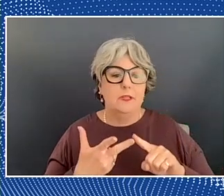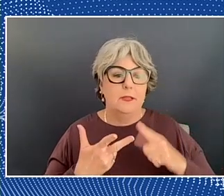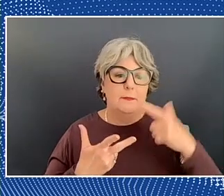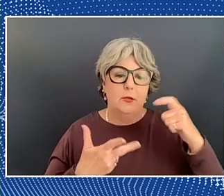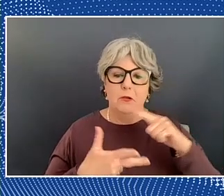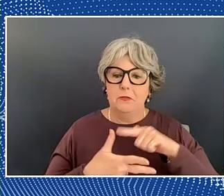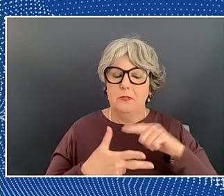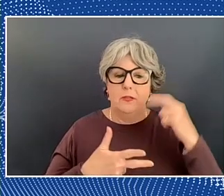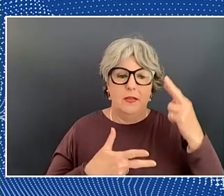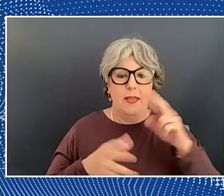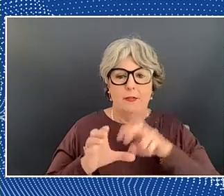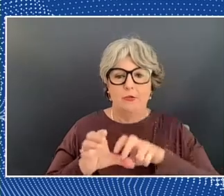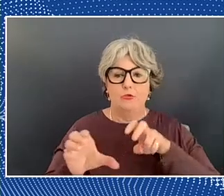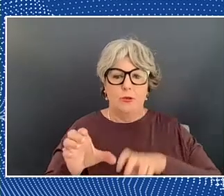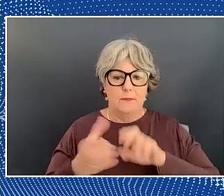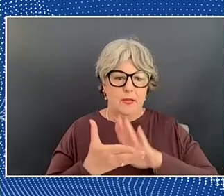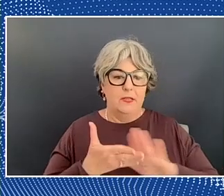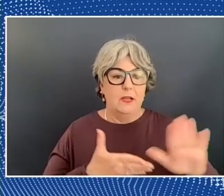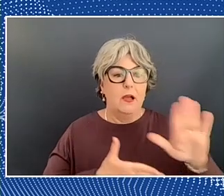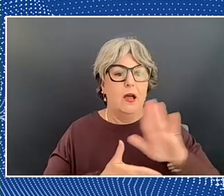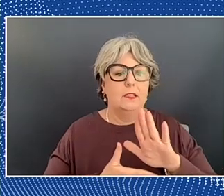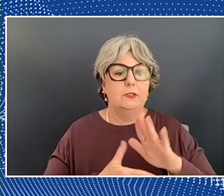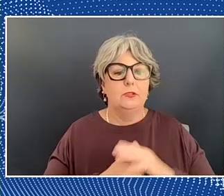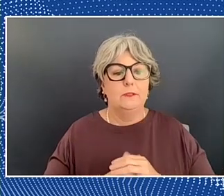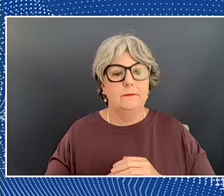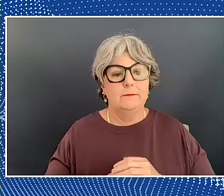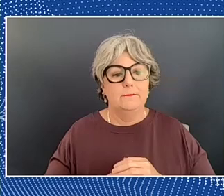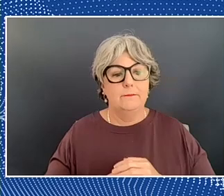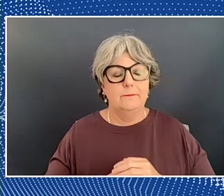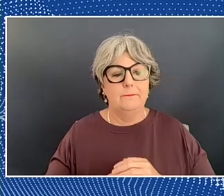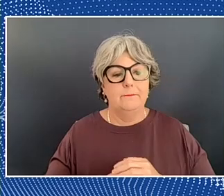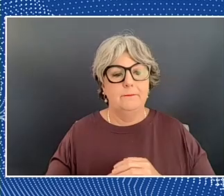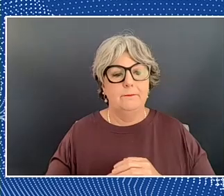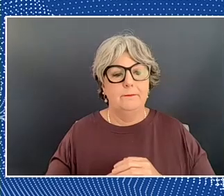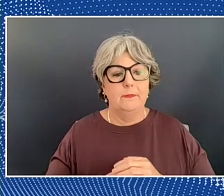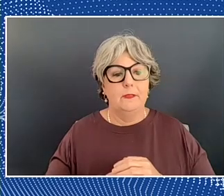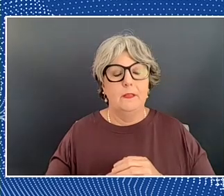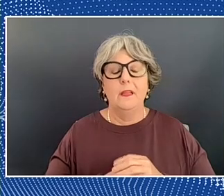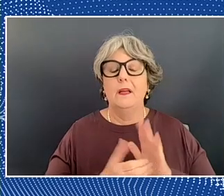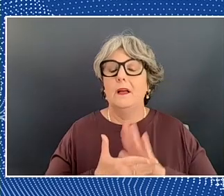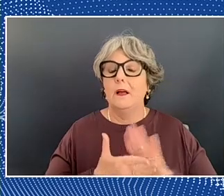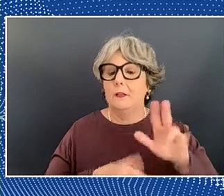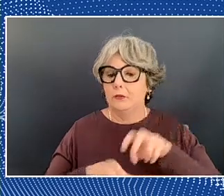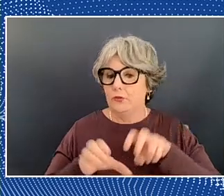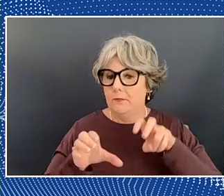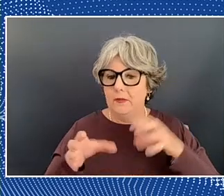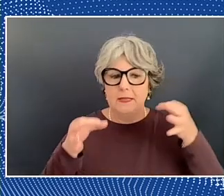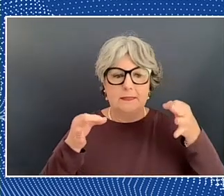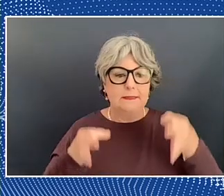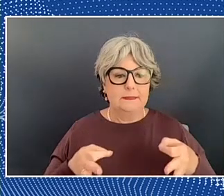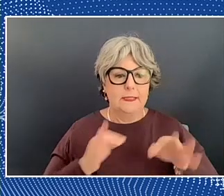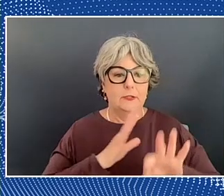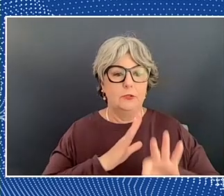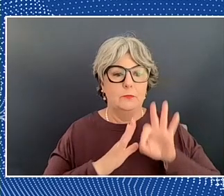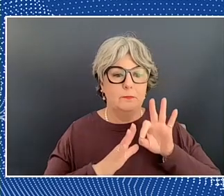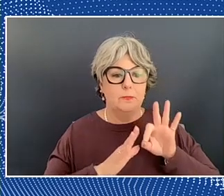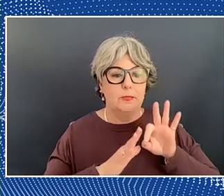had to drop out and after dropping out and deciding to choose income over education,